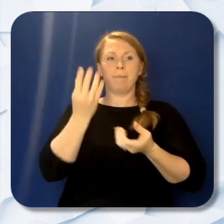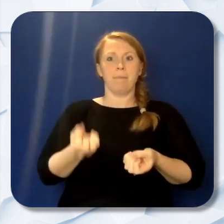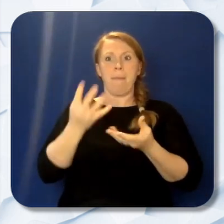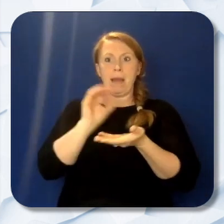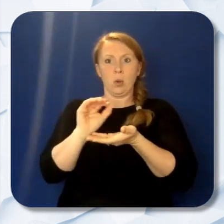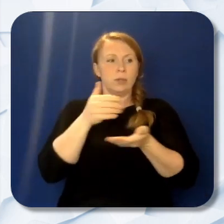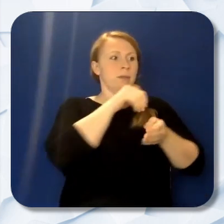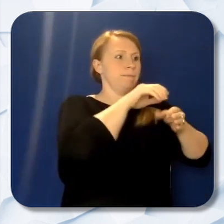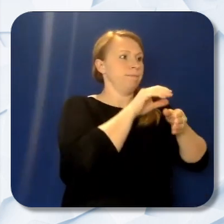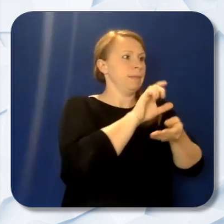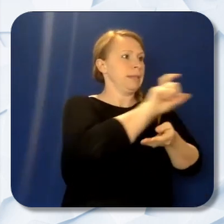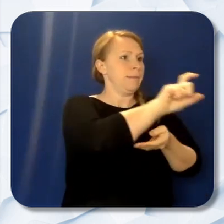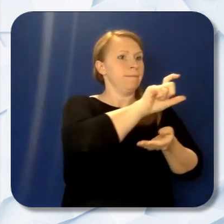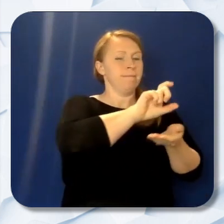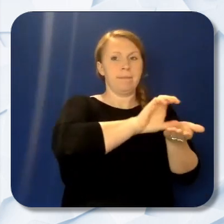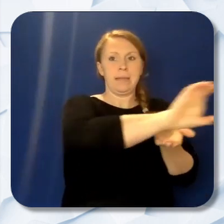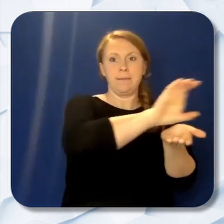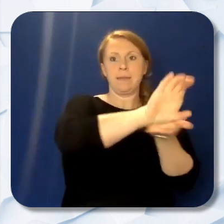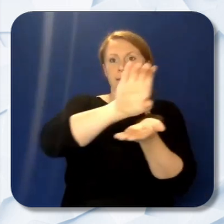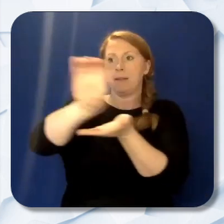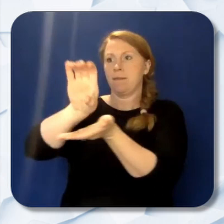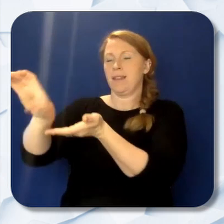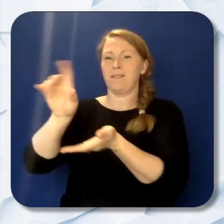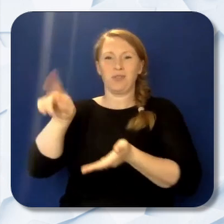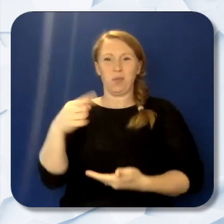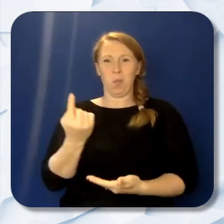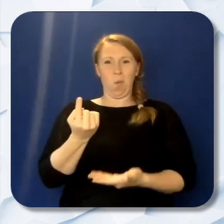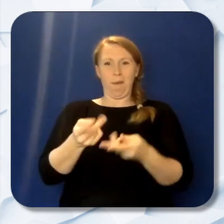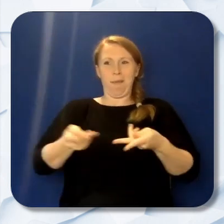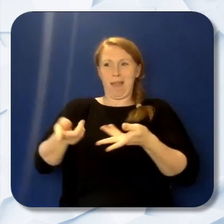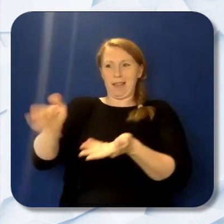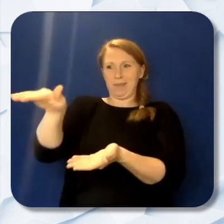then have all of your individual sites. Submit um smaller orders, and that's totally acceptable. We